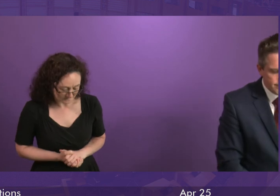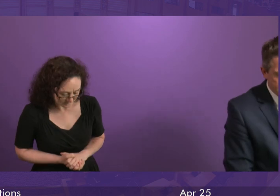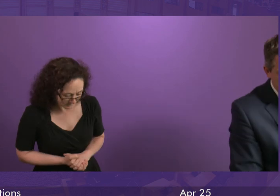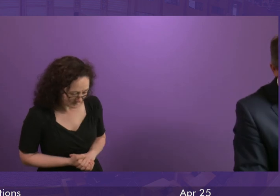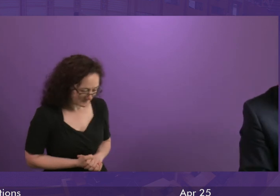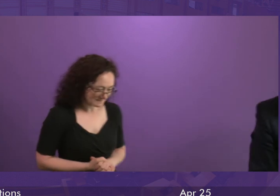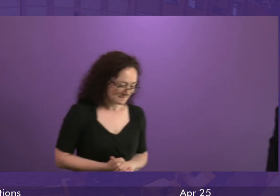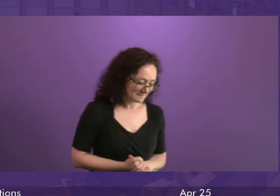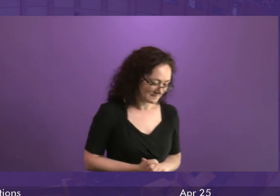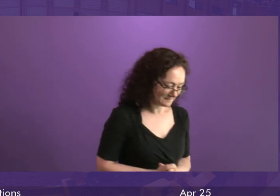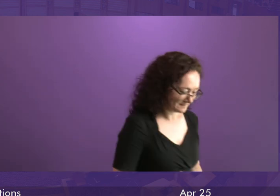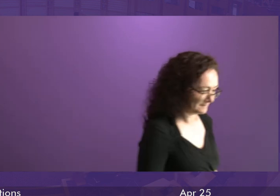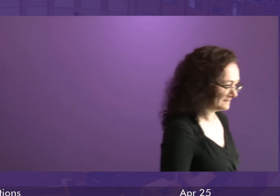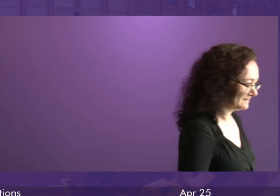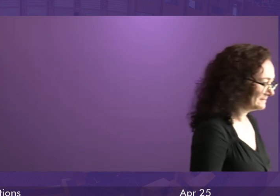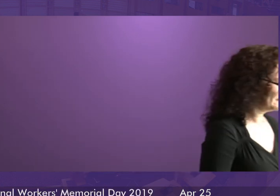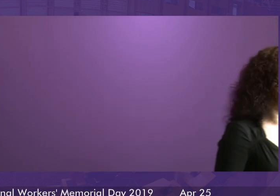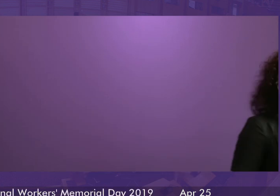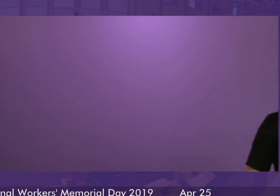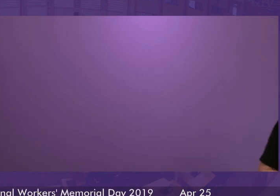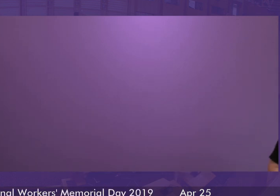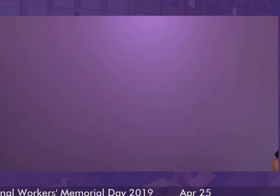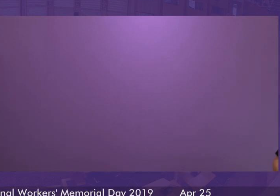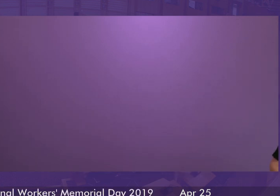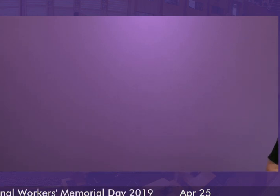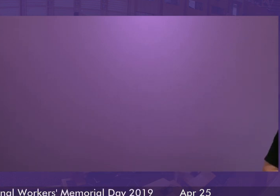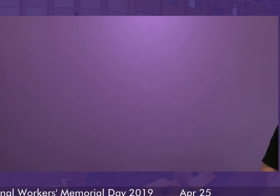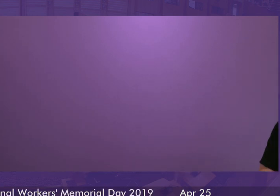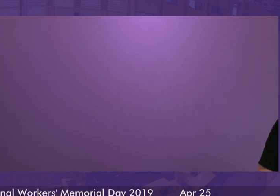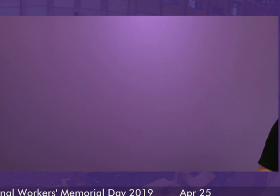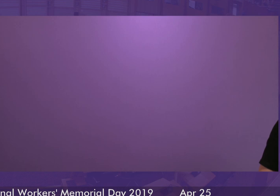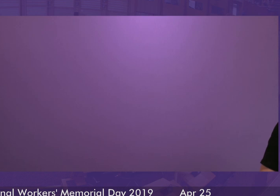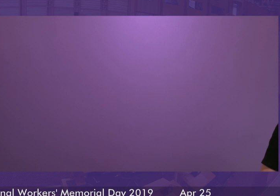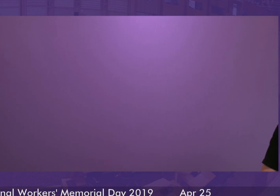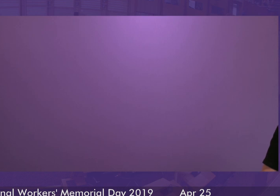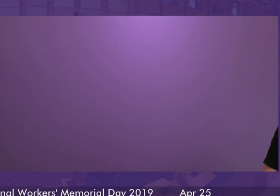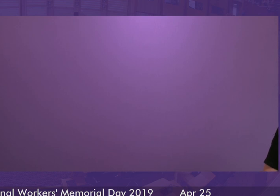on international workers memorial day 2019. Before that, we will have a short suspension